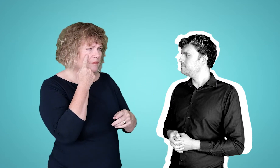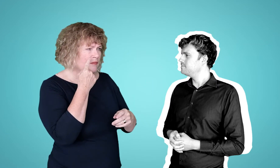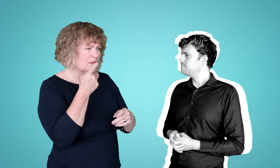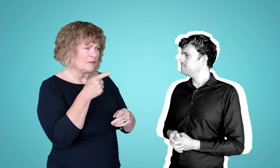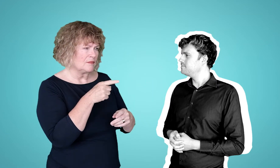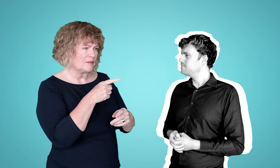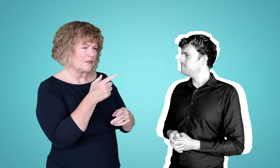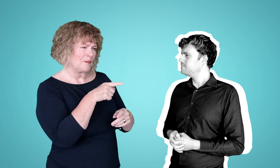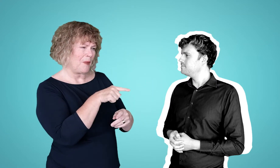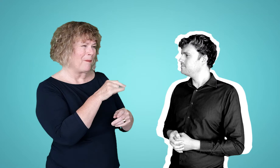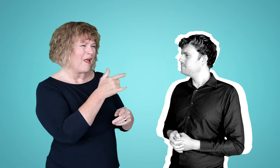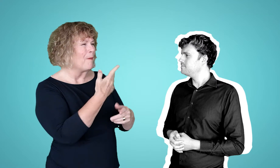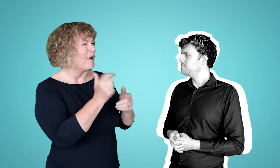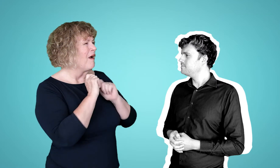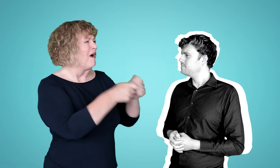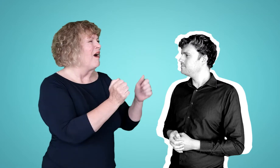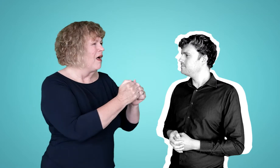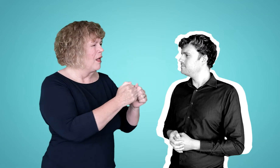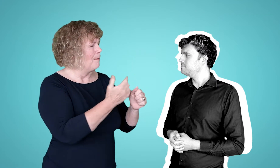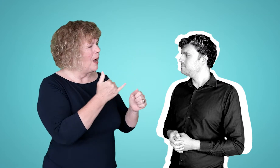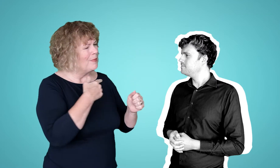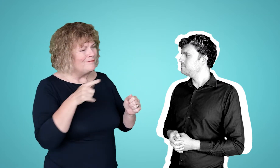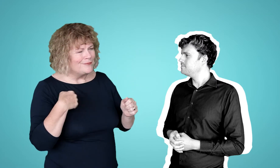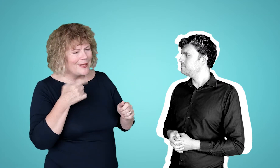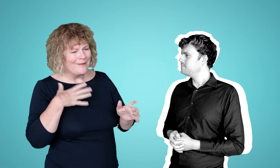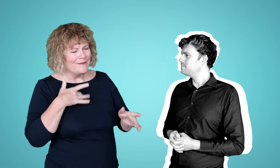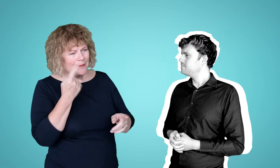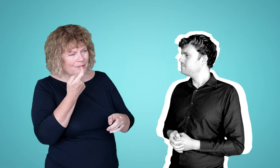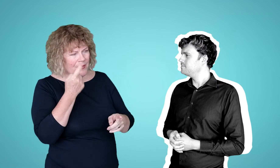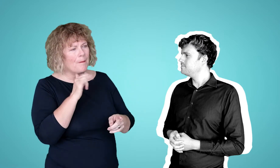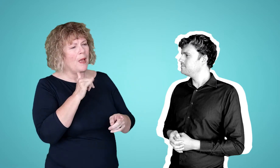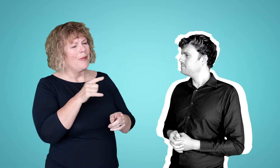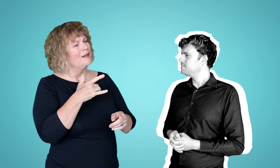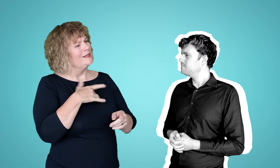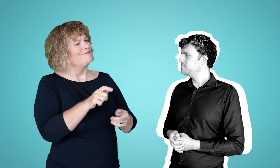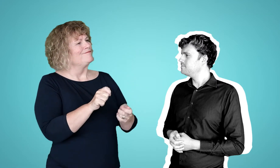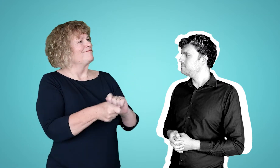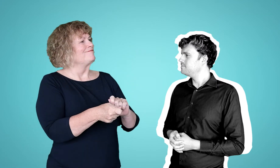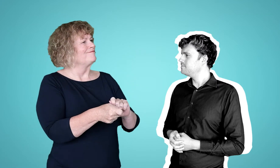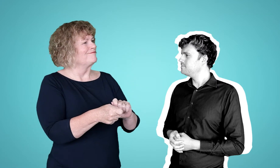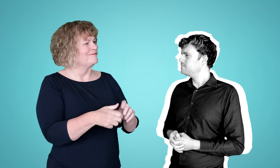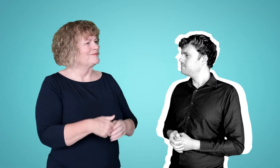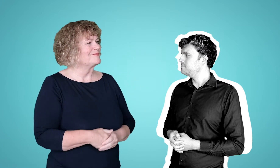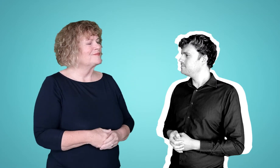to see if the decision should be changed.